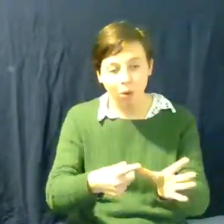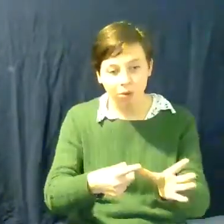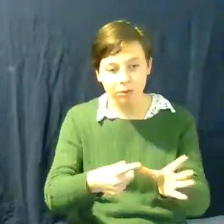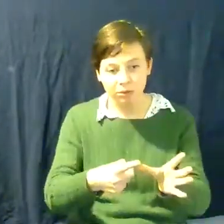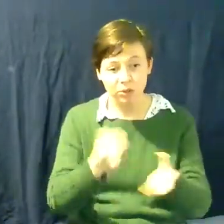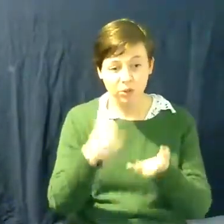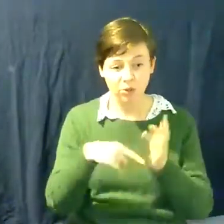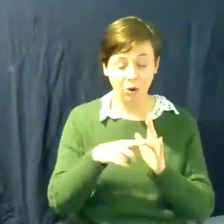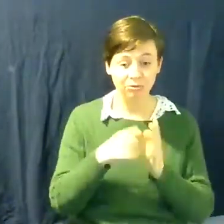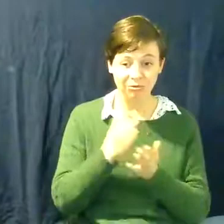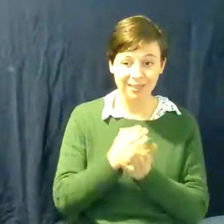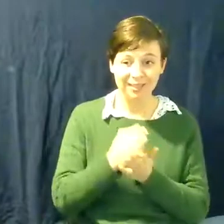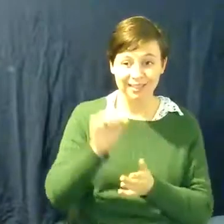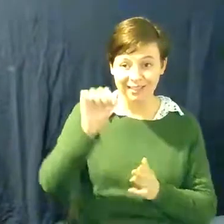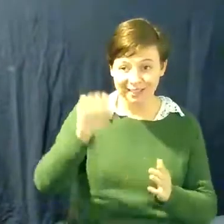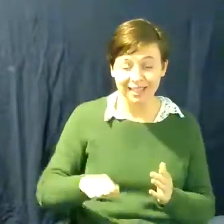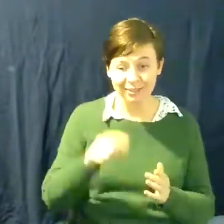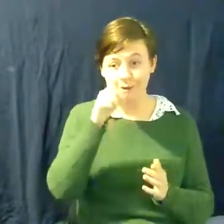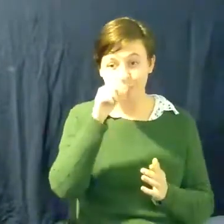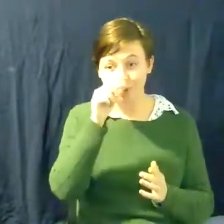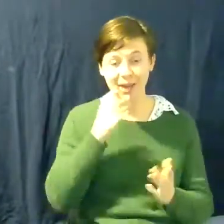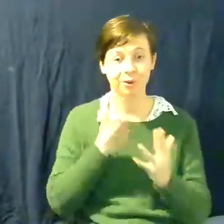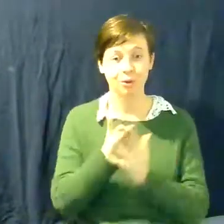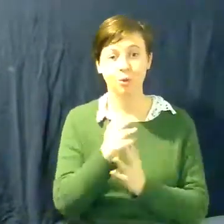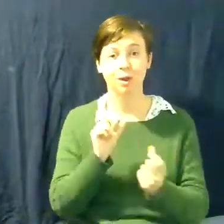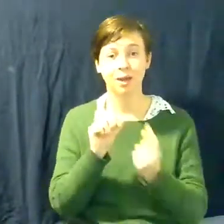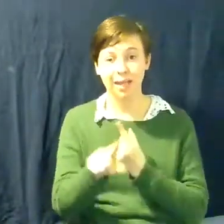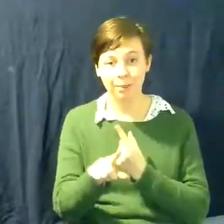best because they could read the email, give it a lot of thought and